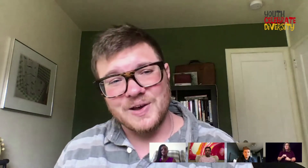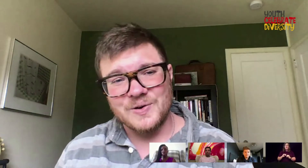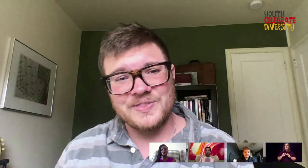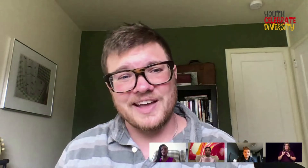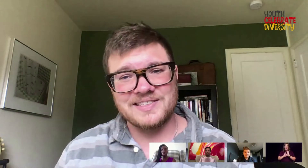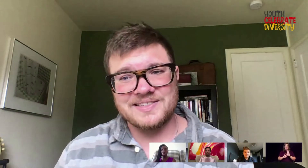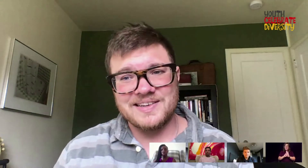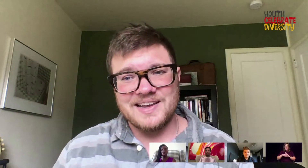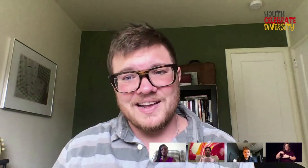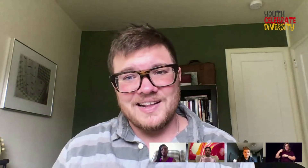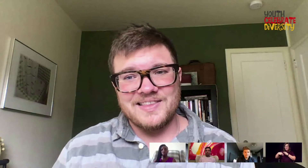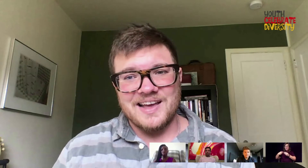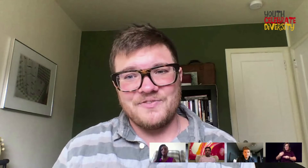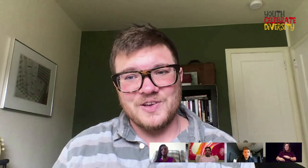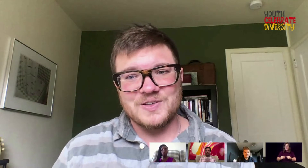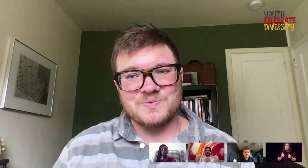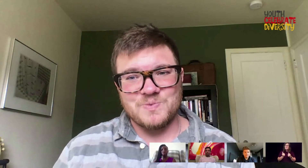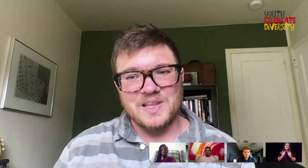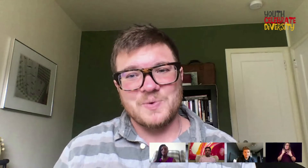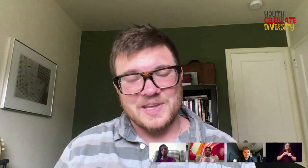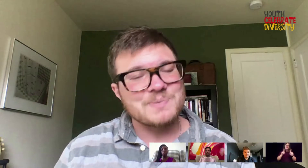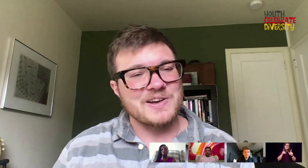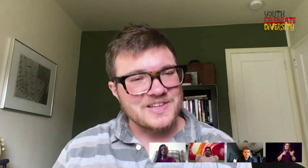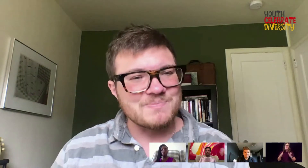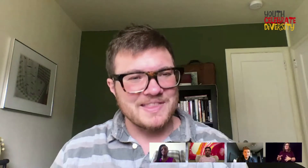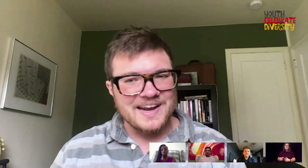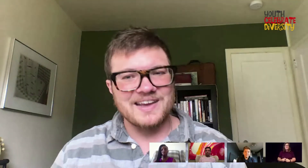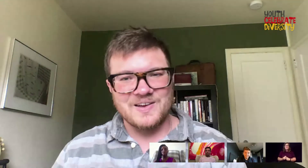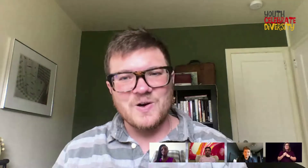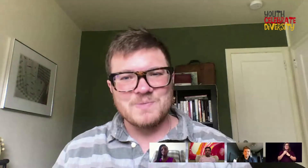that's that feels really really special to me that i get to go home and do that